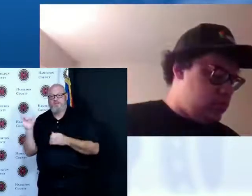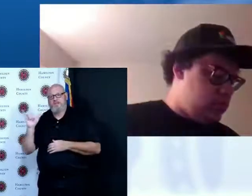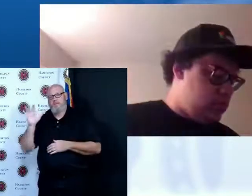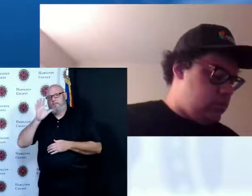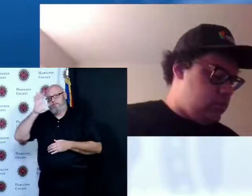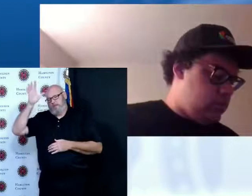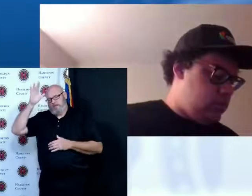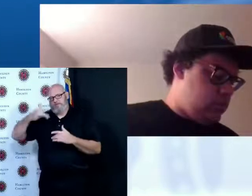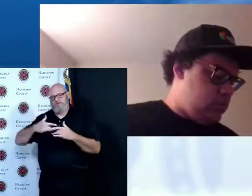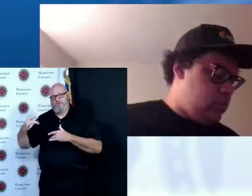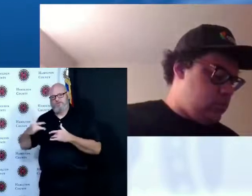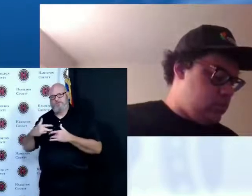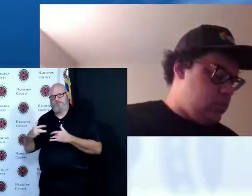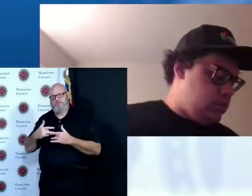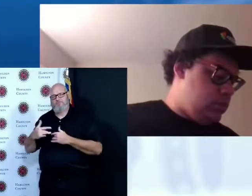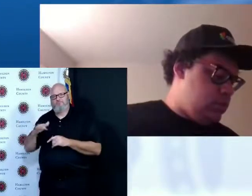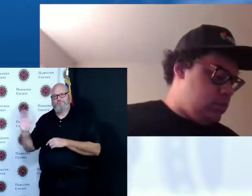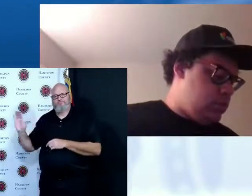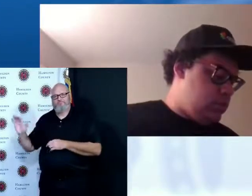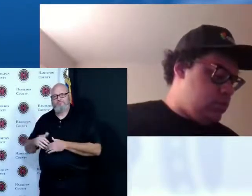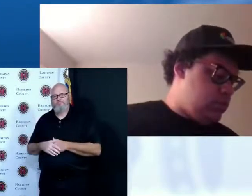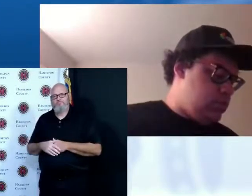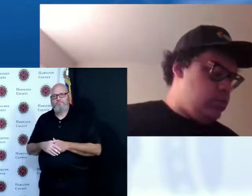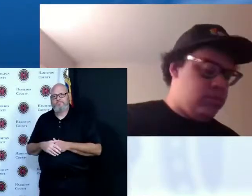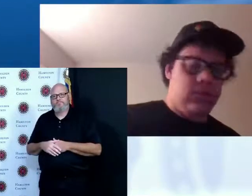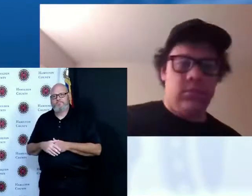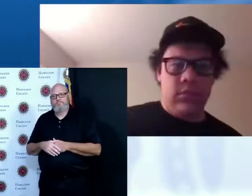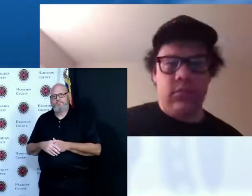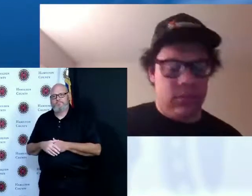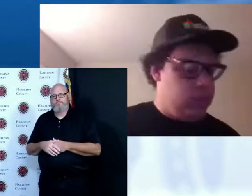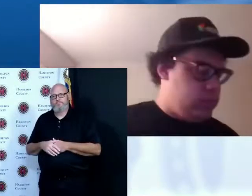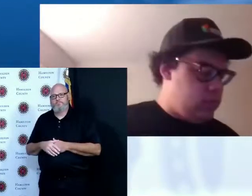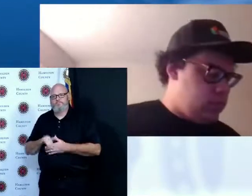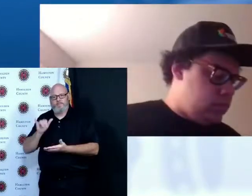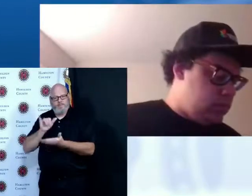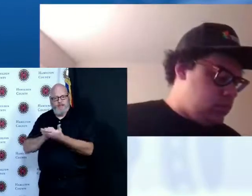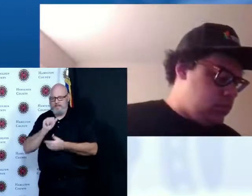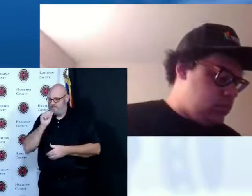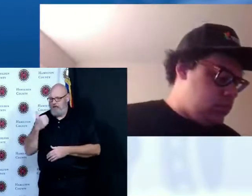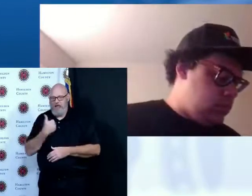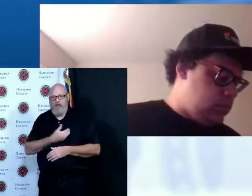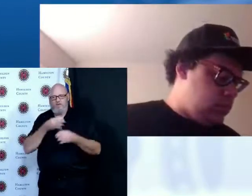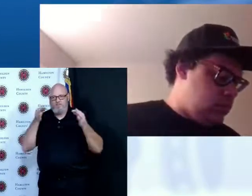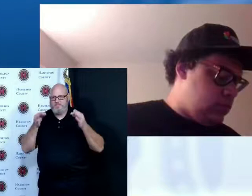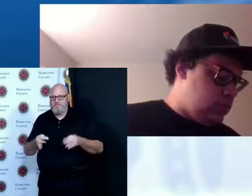at the state level I will continue to advocate for our schools but I also acknowledge that